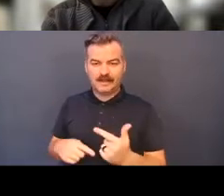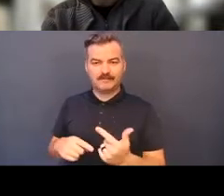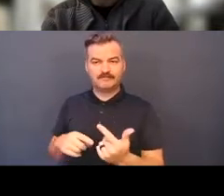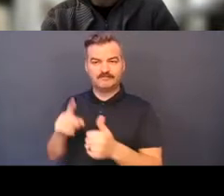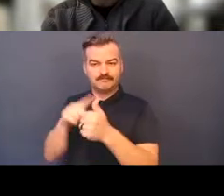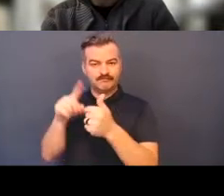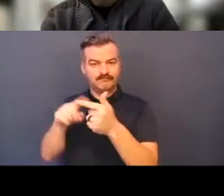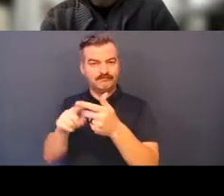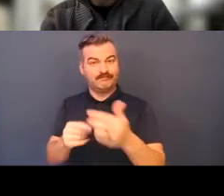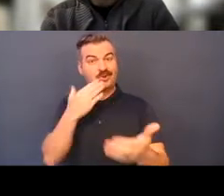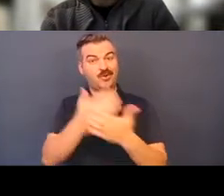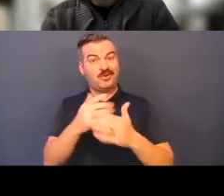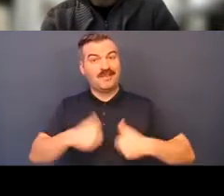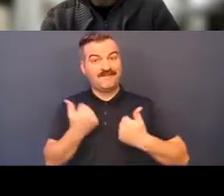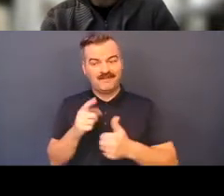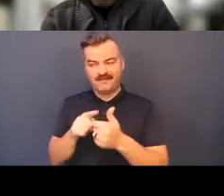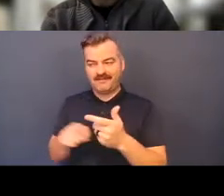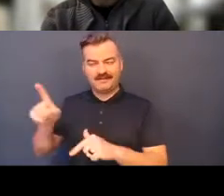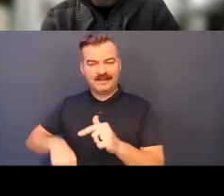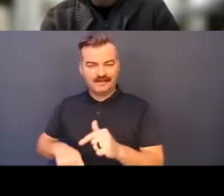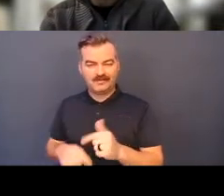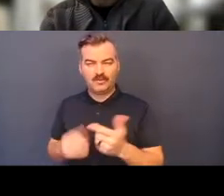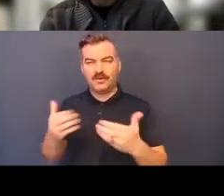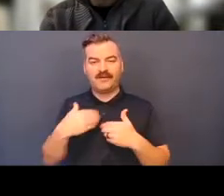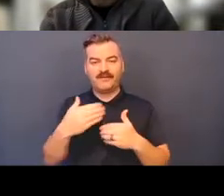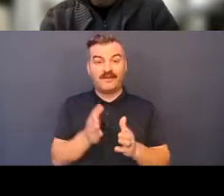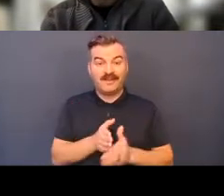a good life, or adopt a line that projects 15:34:09 a good life for disabled people in